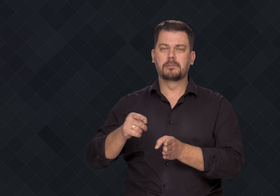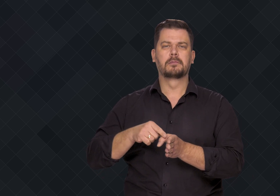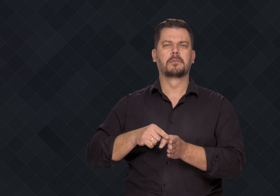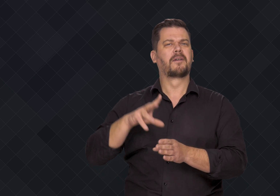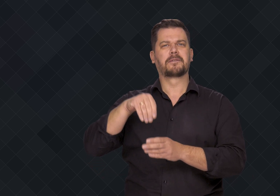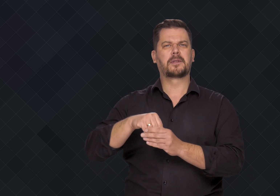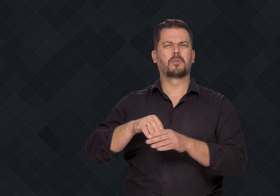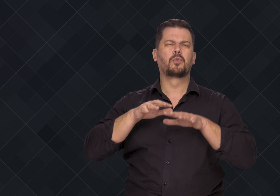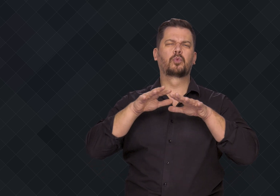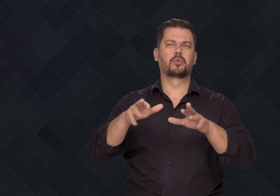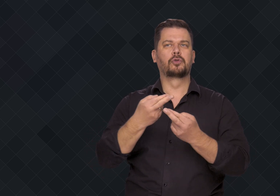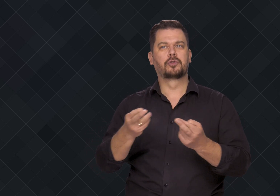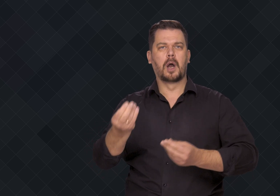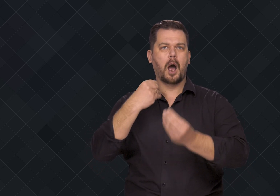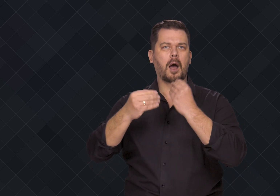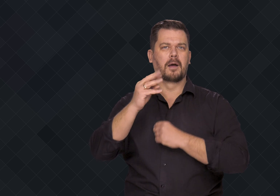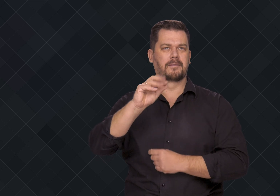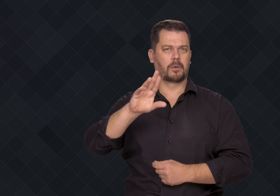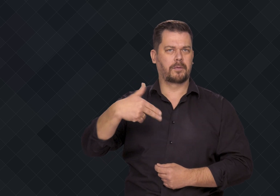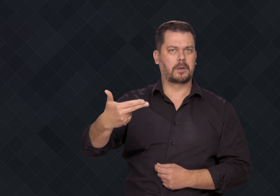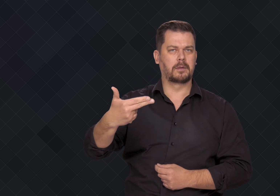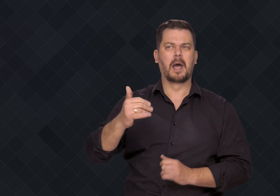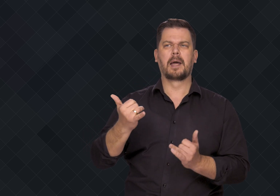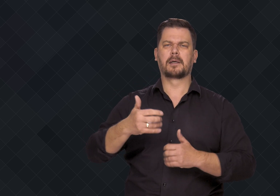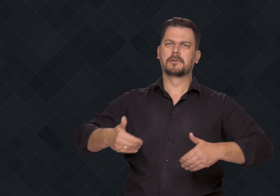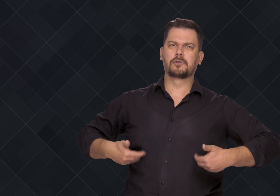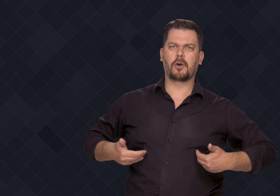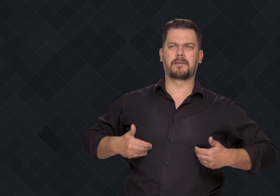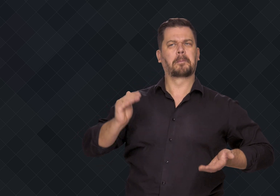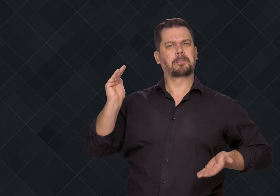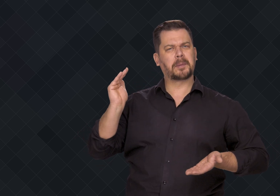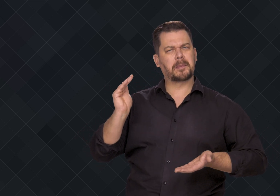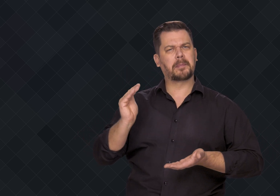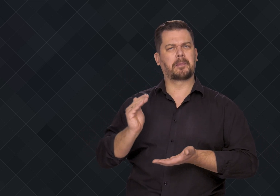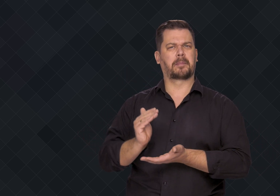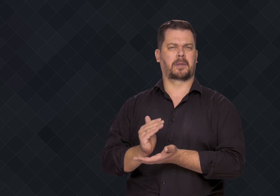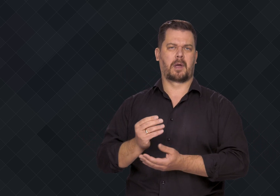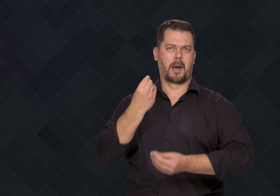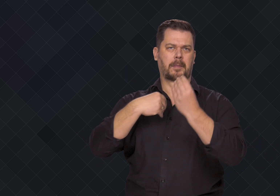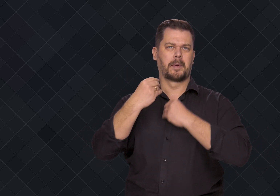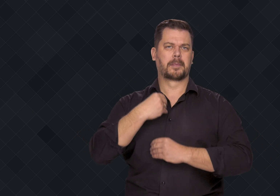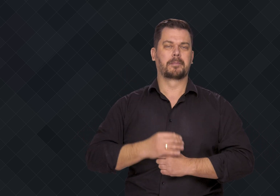which products contain high amounts of carbohydrates and how to limit their consumption healthily and safely.